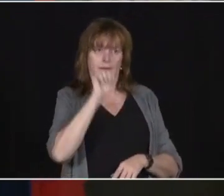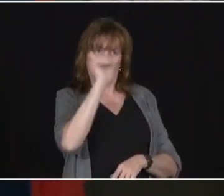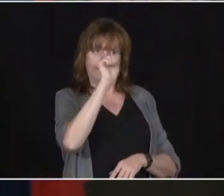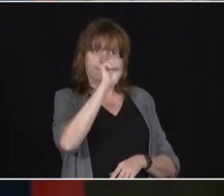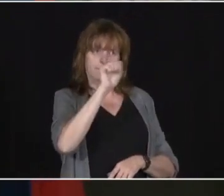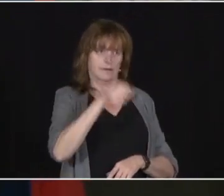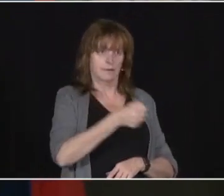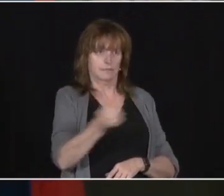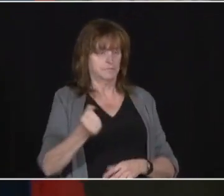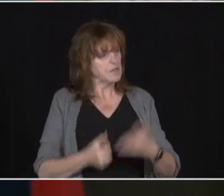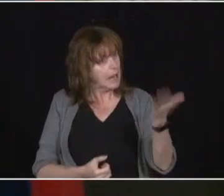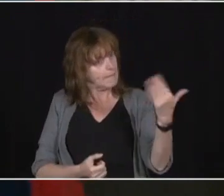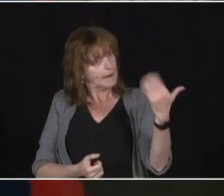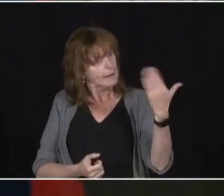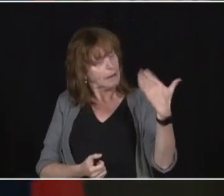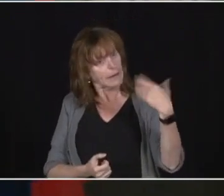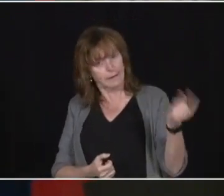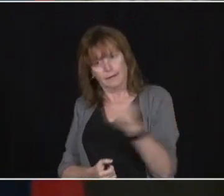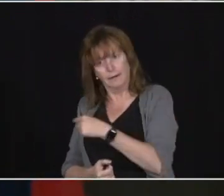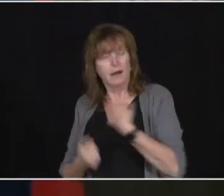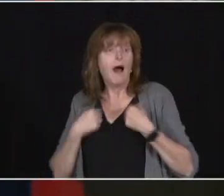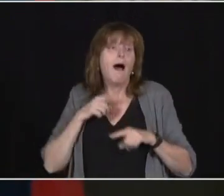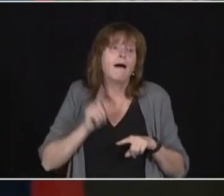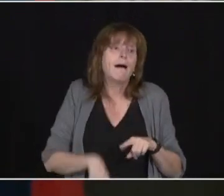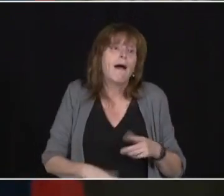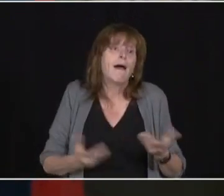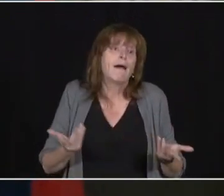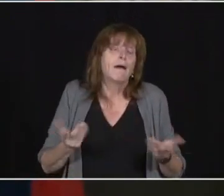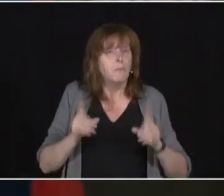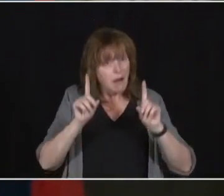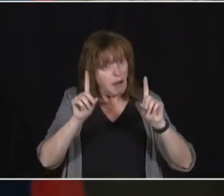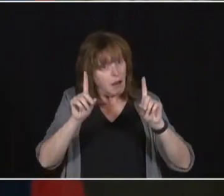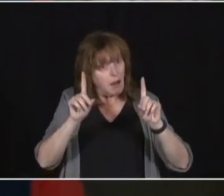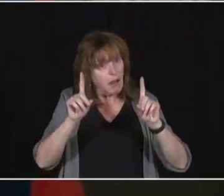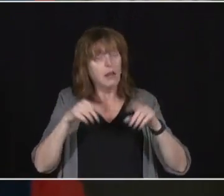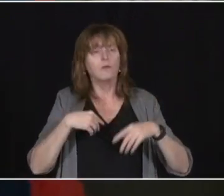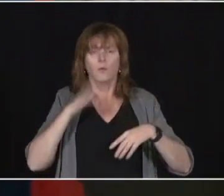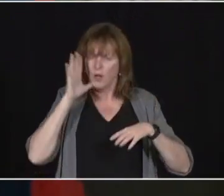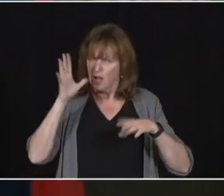people from their homes. We need to pick up the advertising. 100% we will pick up the advertising.